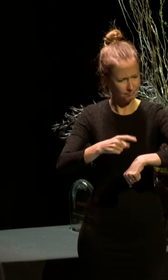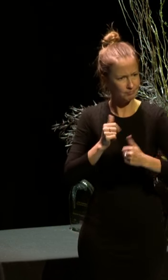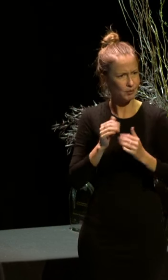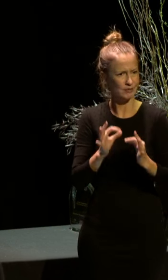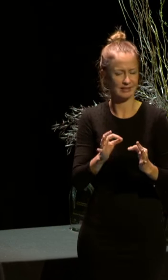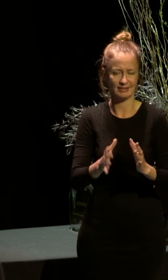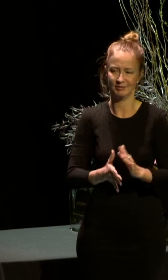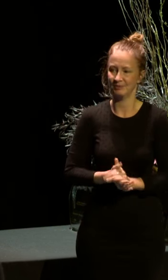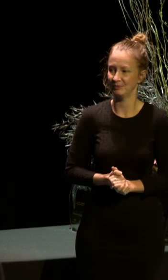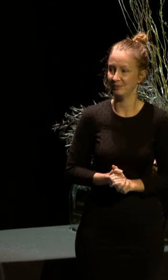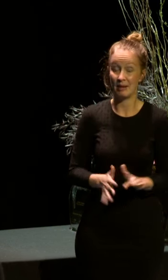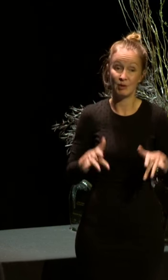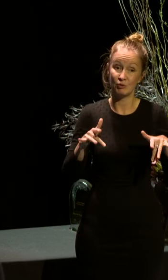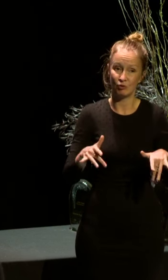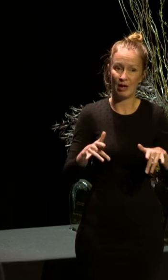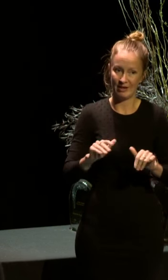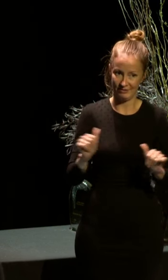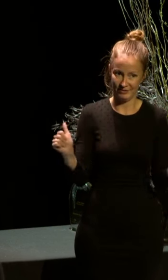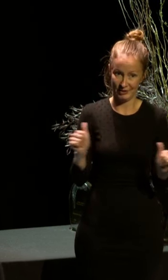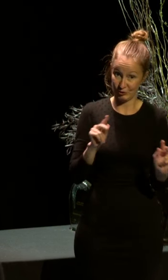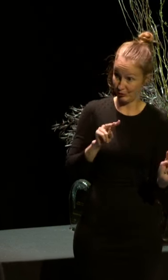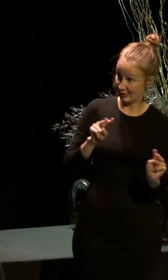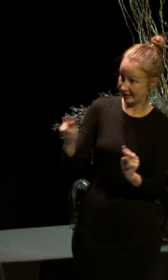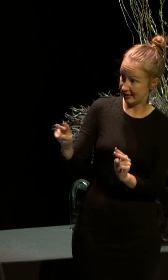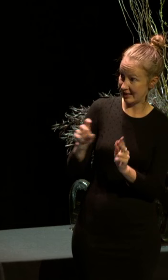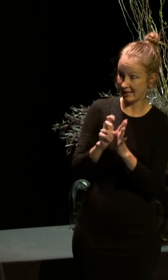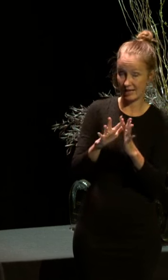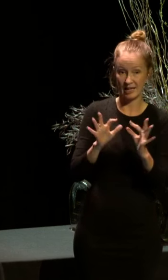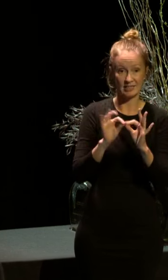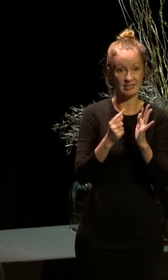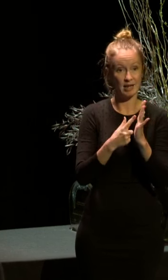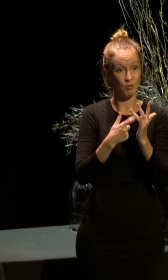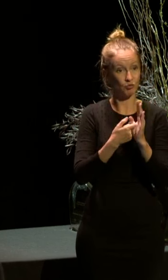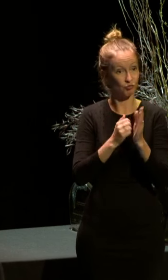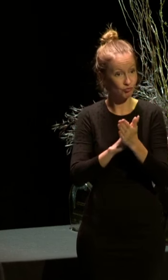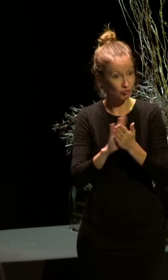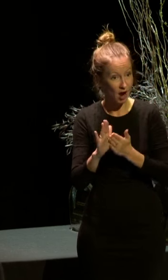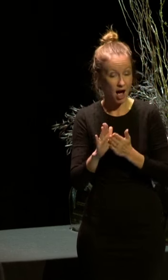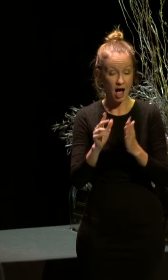But not quite, because as you can see, Deborah and her collaborator, Willy Zygier,